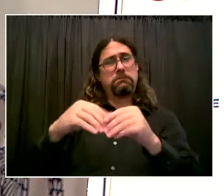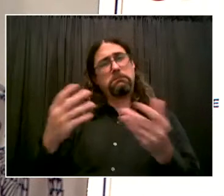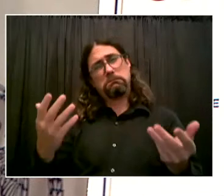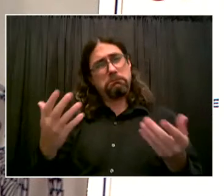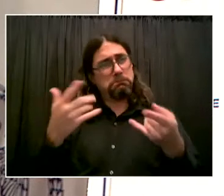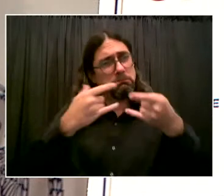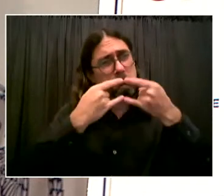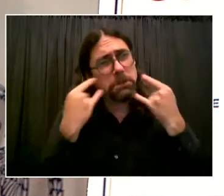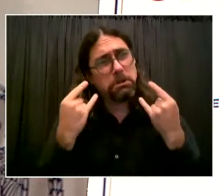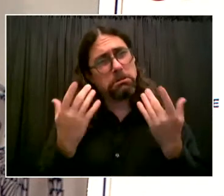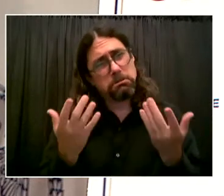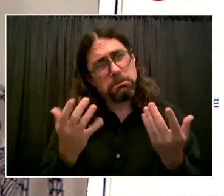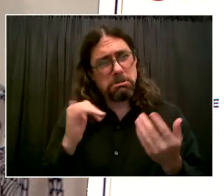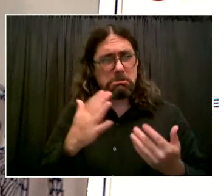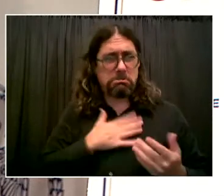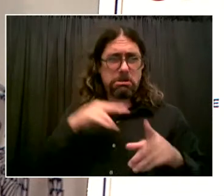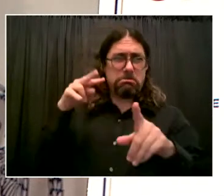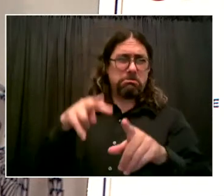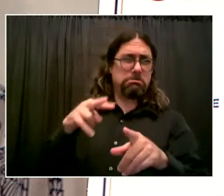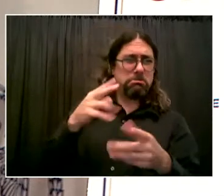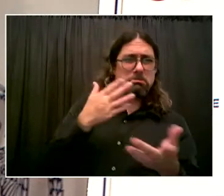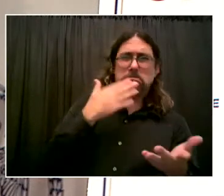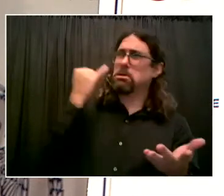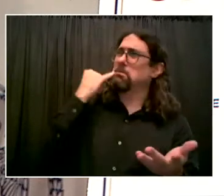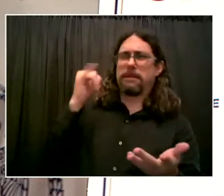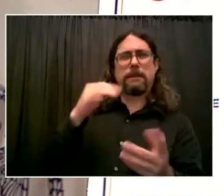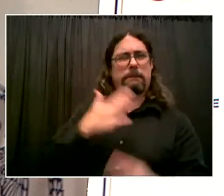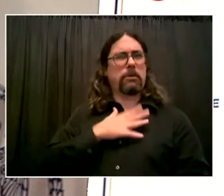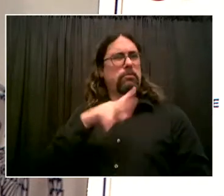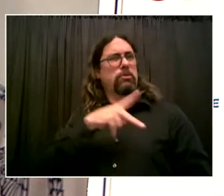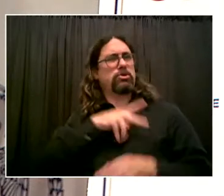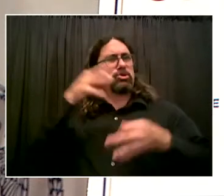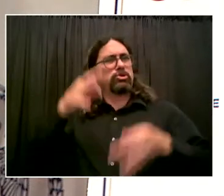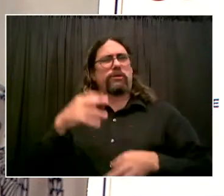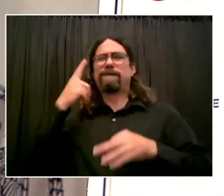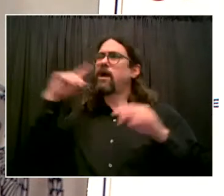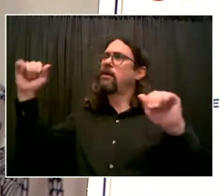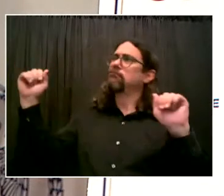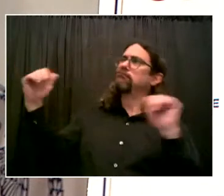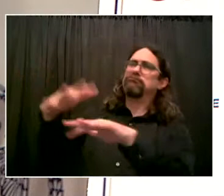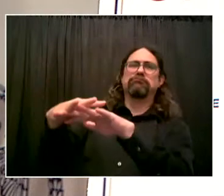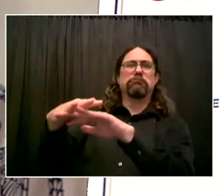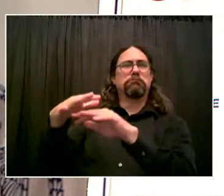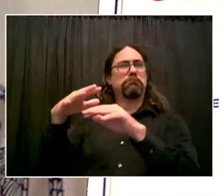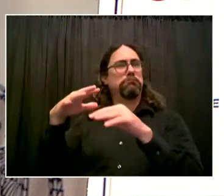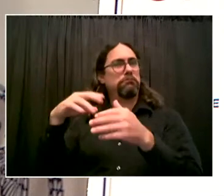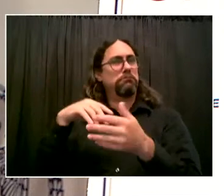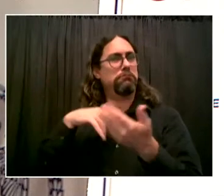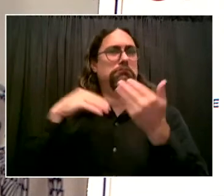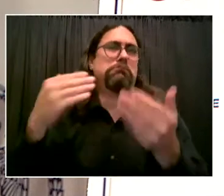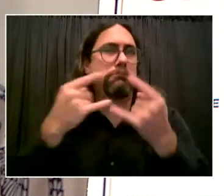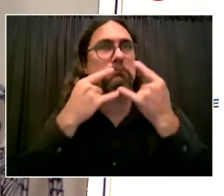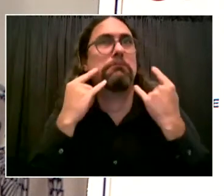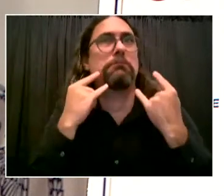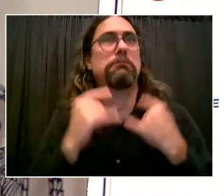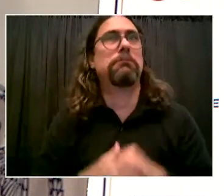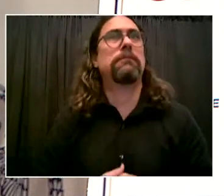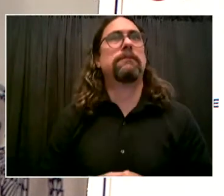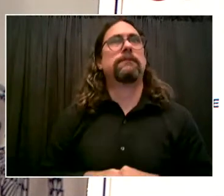BOTTOM LINE, I WANT TO GO BACK TO DR. KATZ D AN DR. CHOKSHI.